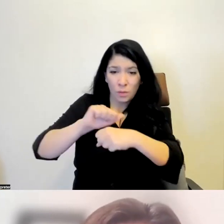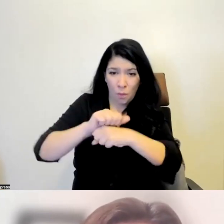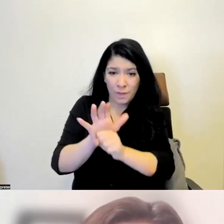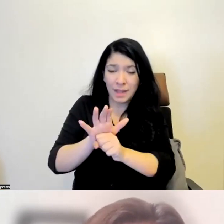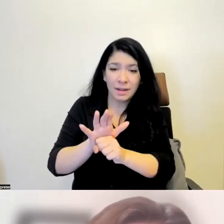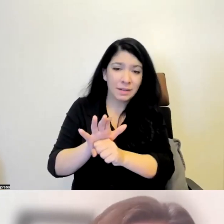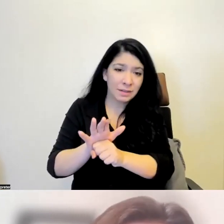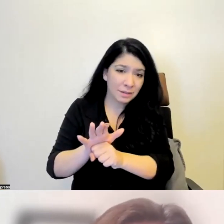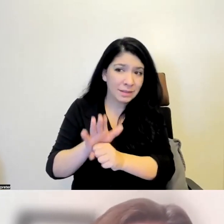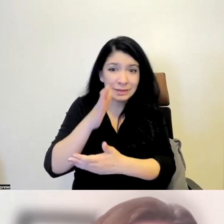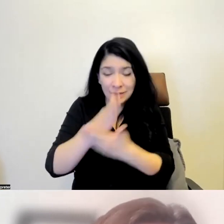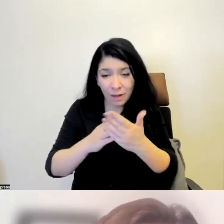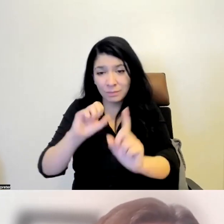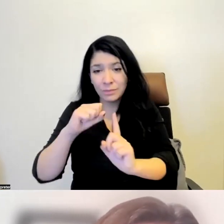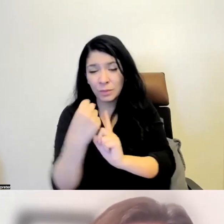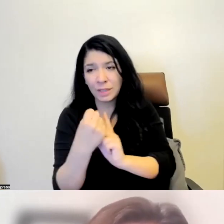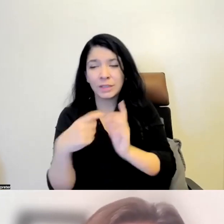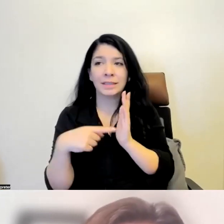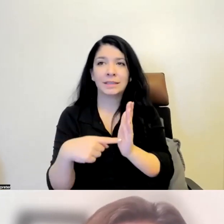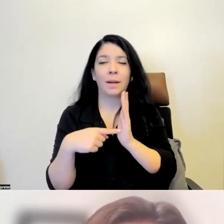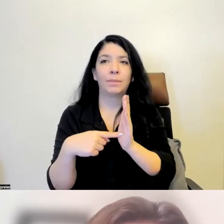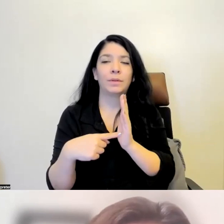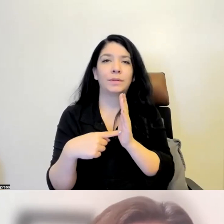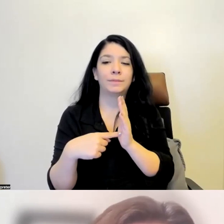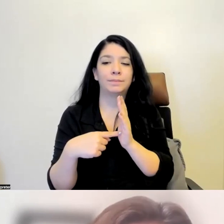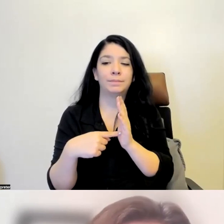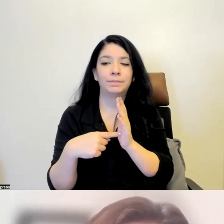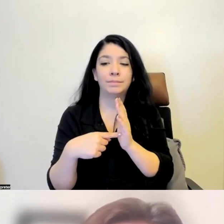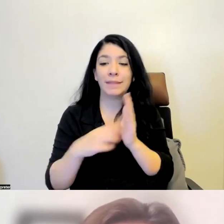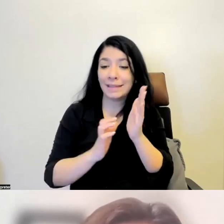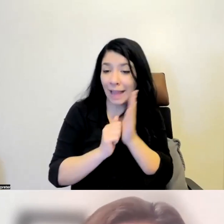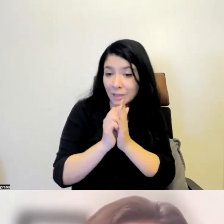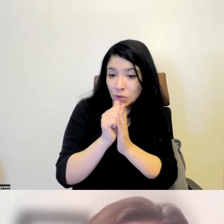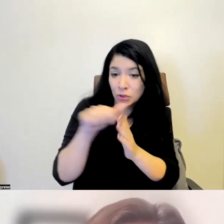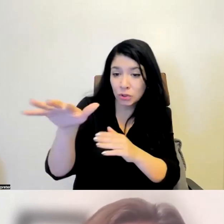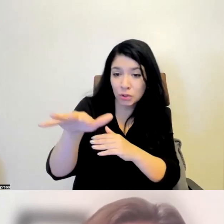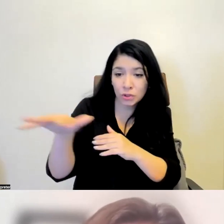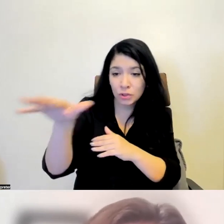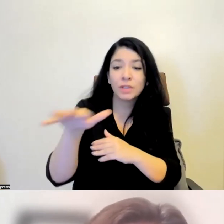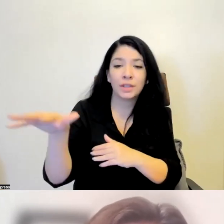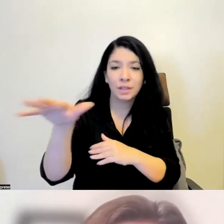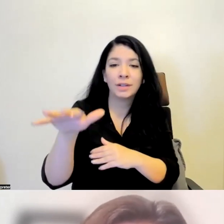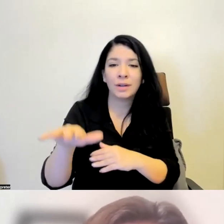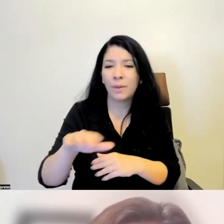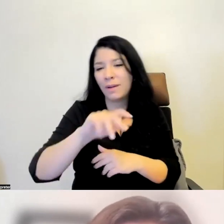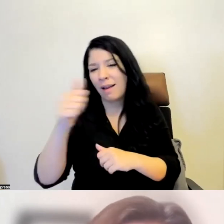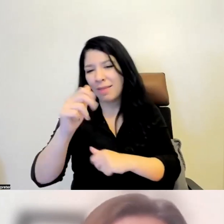there are some situations, for example, cancer units or other types of hospital spaces where